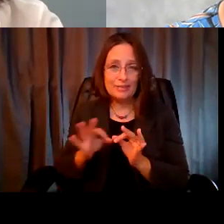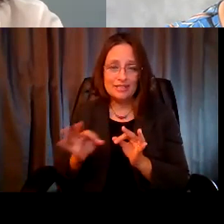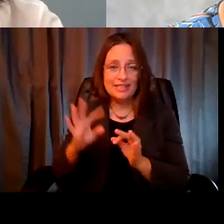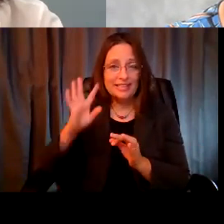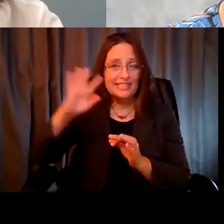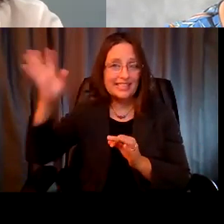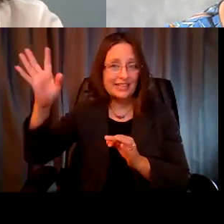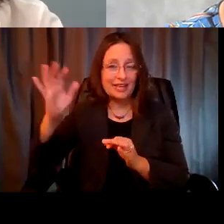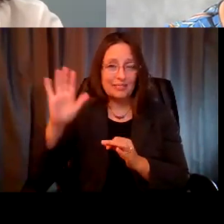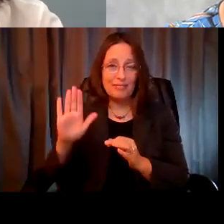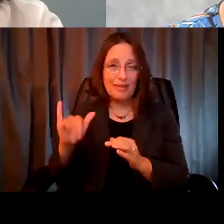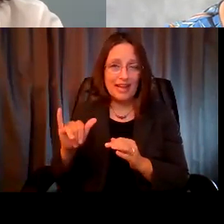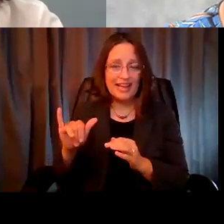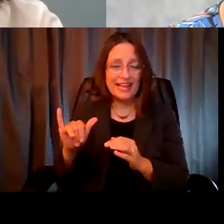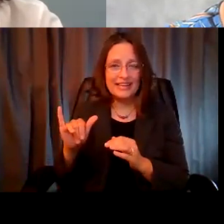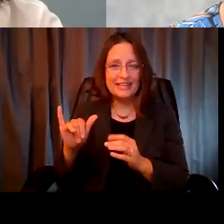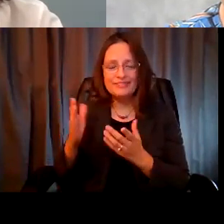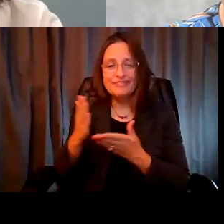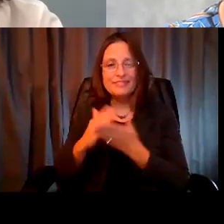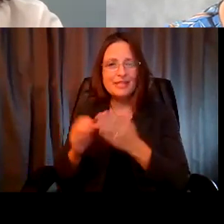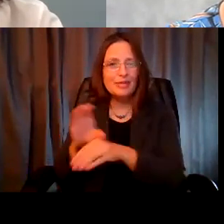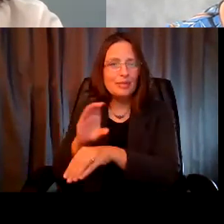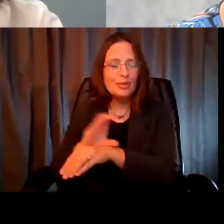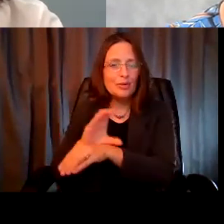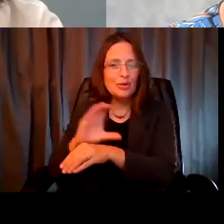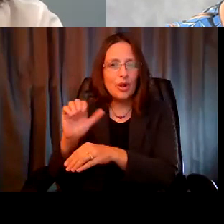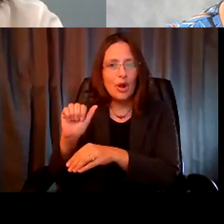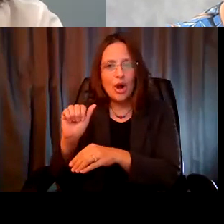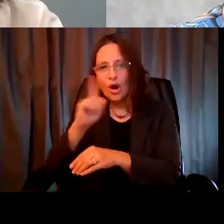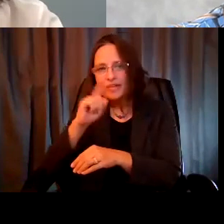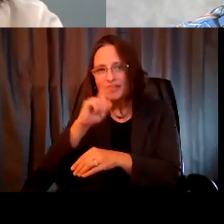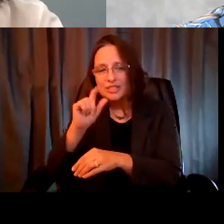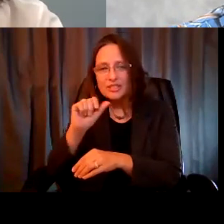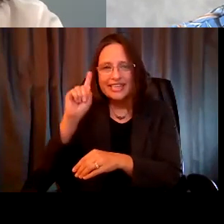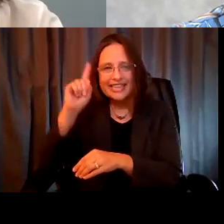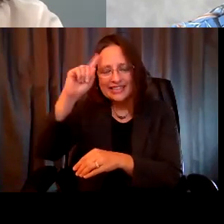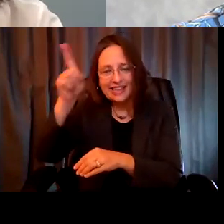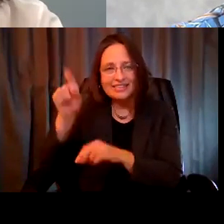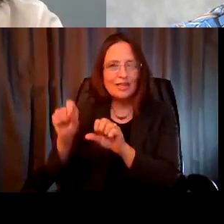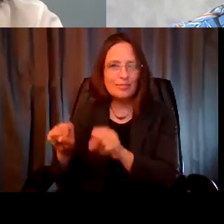Thank you for joiningis tonight. Have a good night and stay safe.